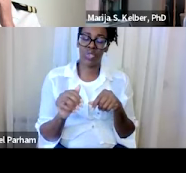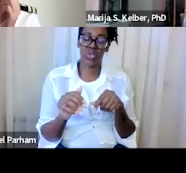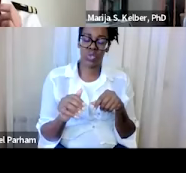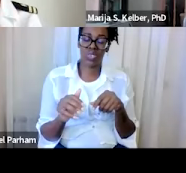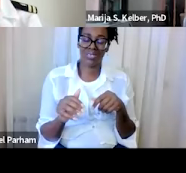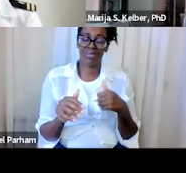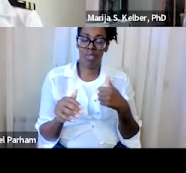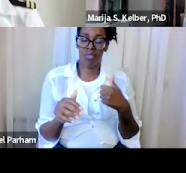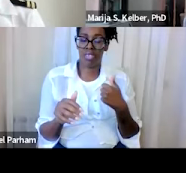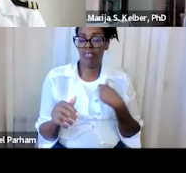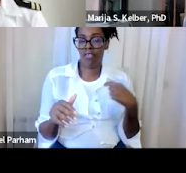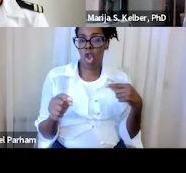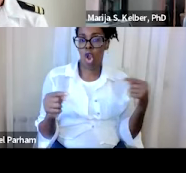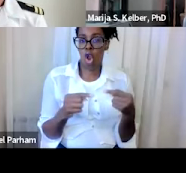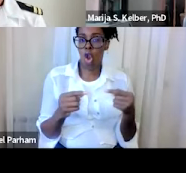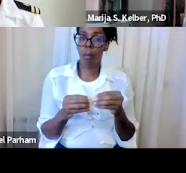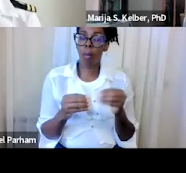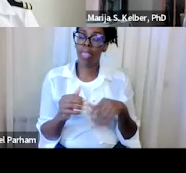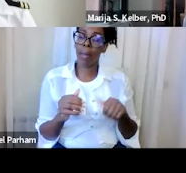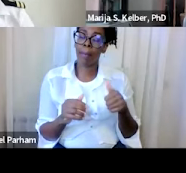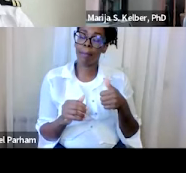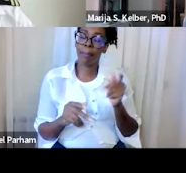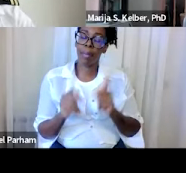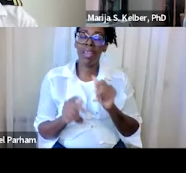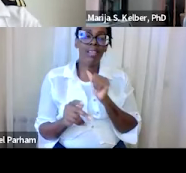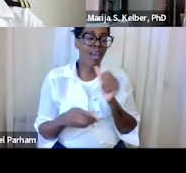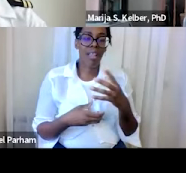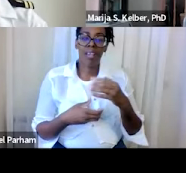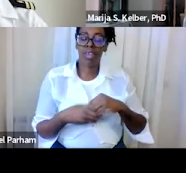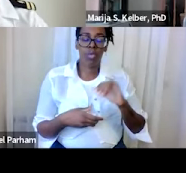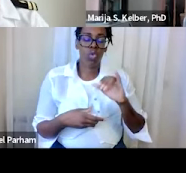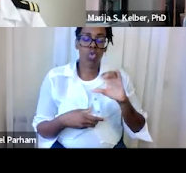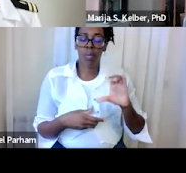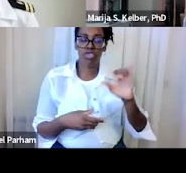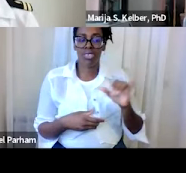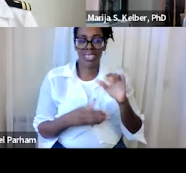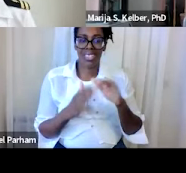in the criminal justice system. As I mentioned earlier, more research is needed to understand